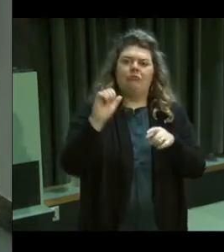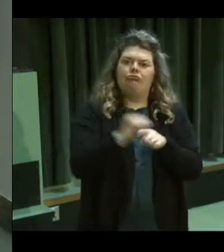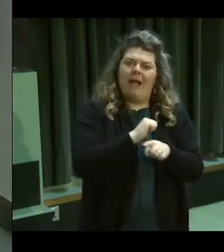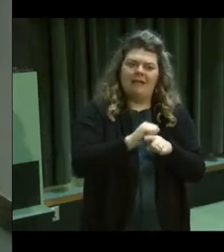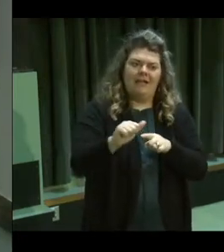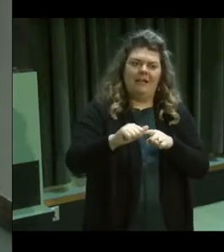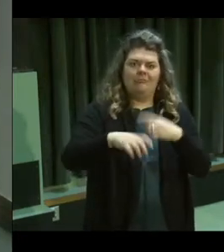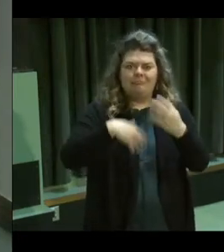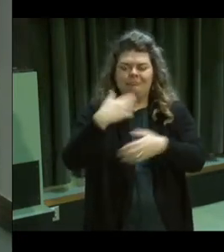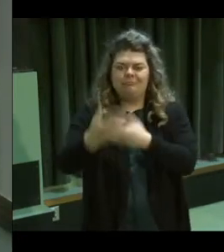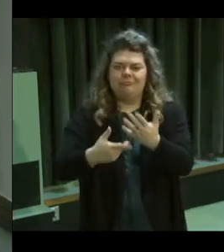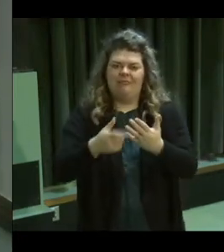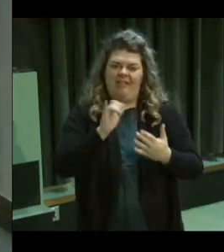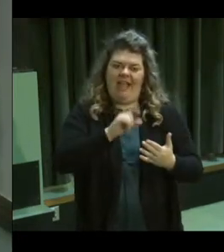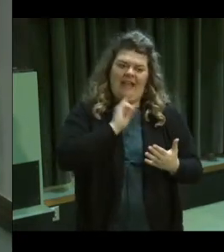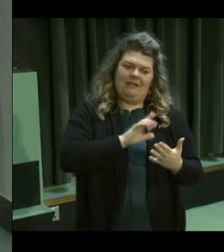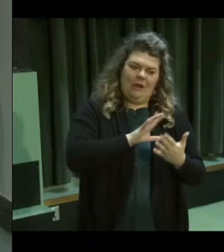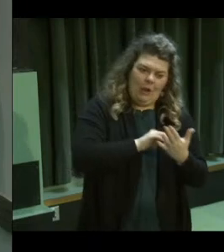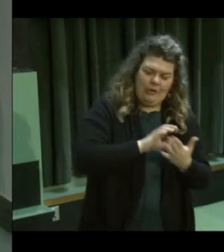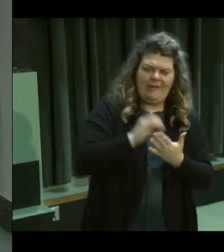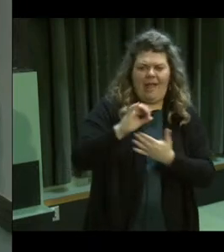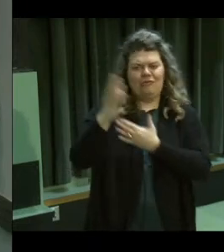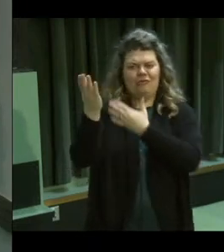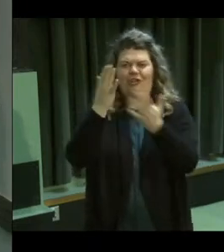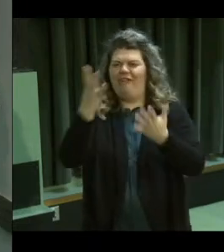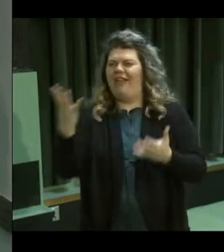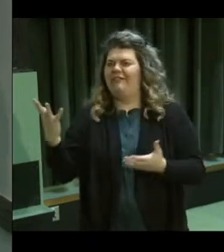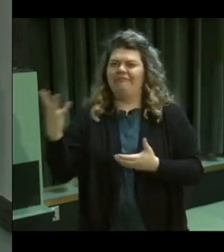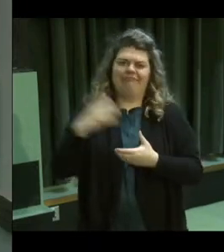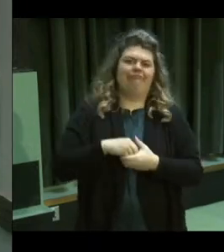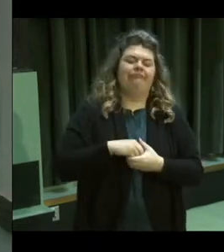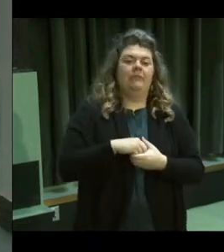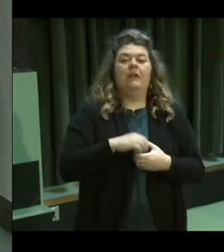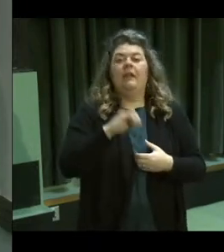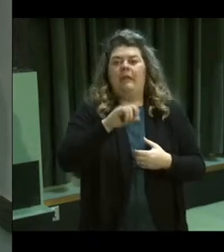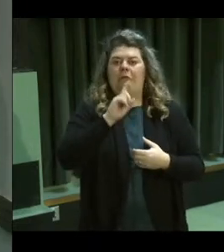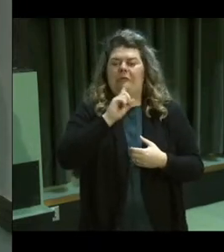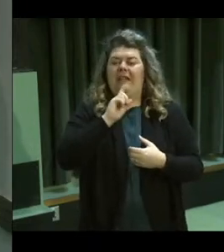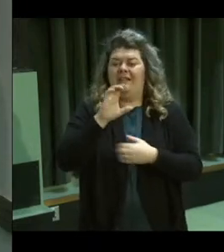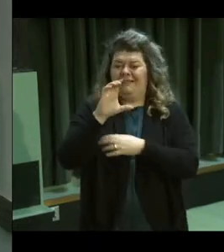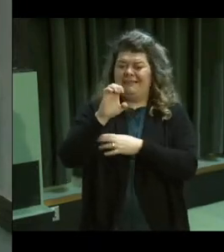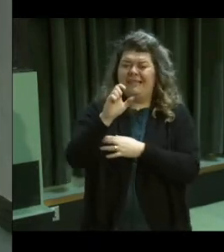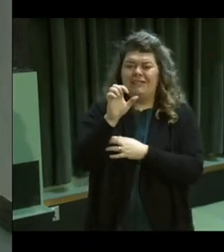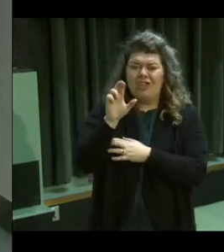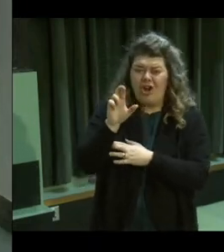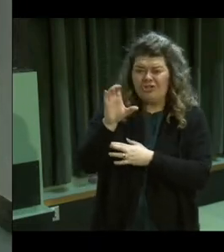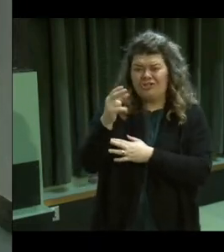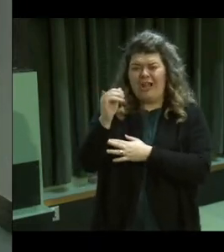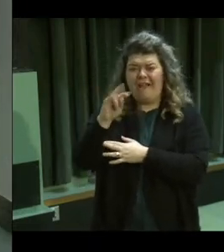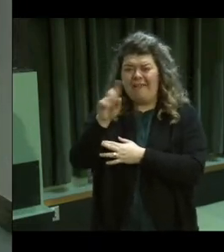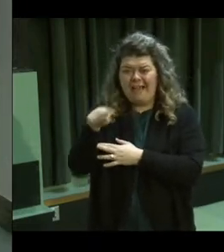integrating learning and service a notion that I think is